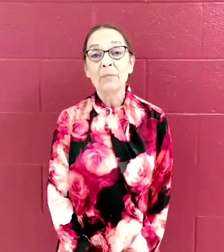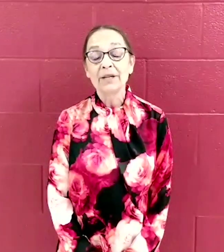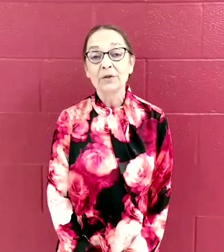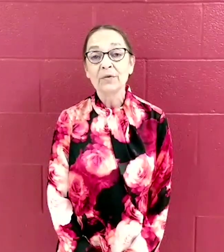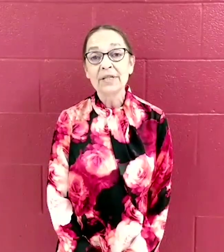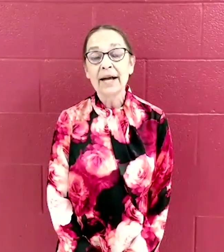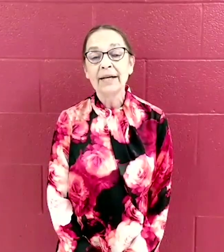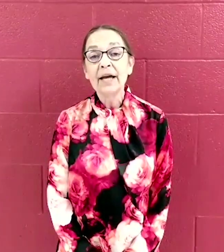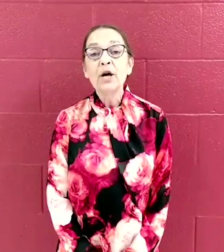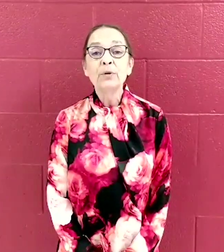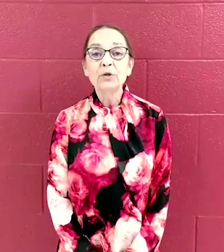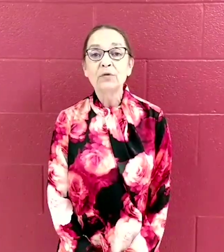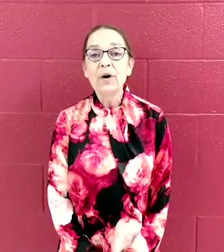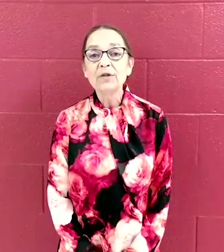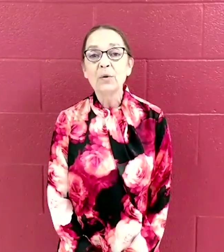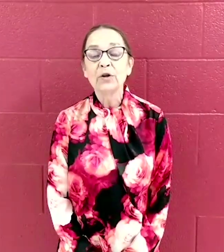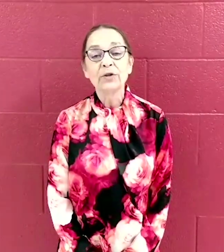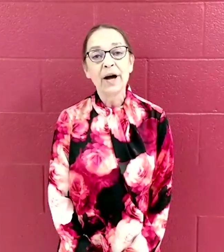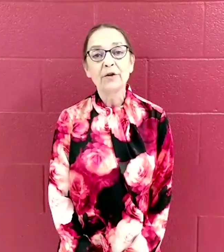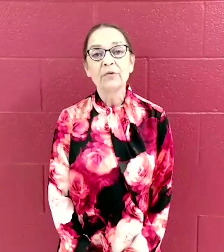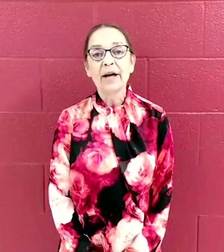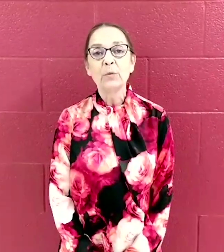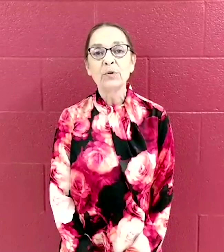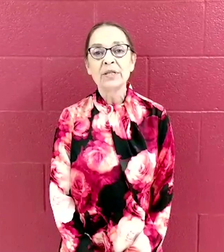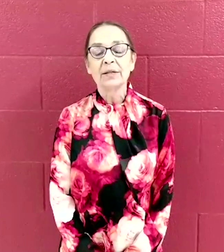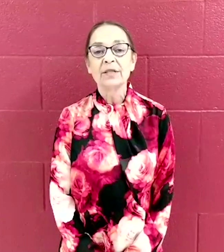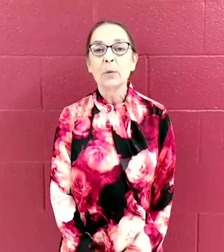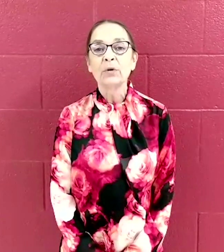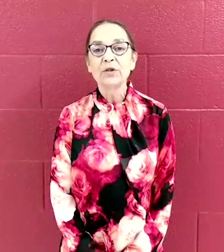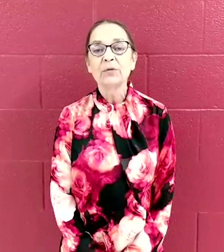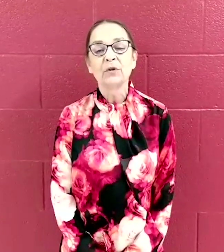major of study but you have also learned other valuable skills that will serve you